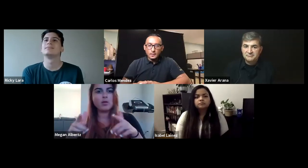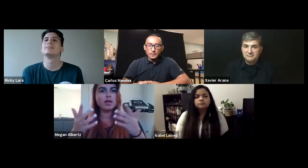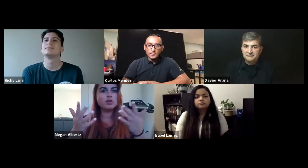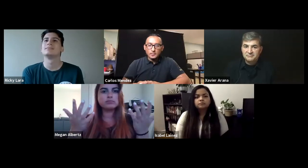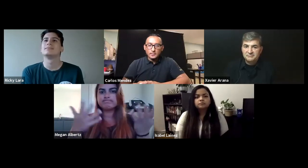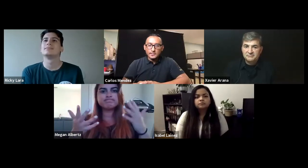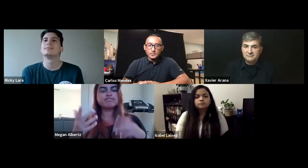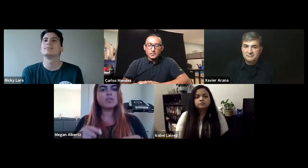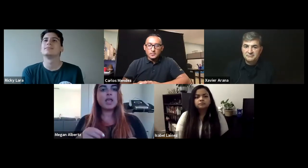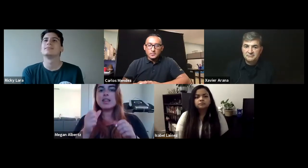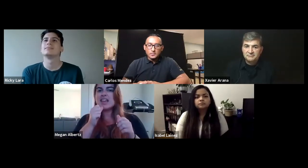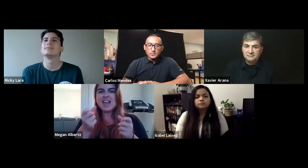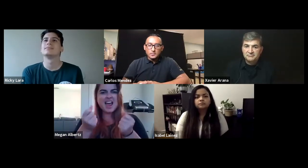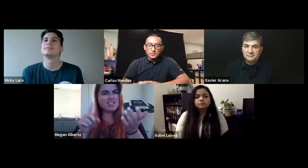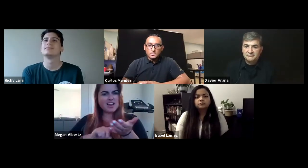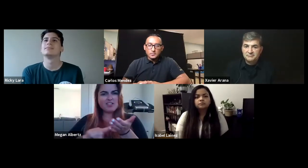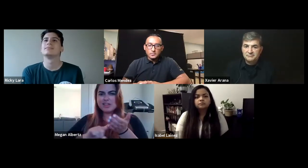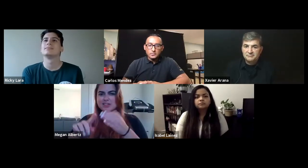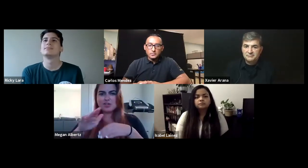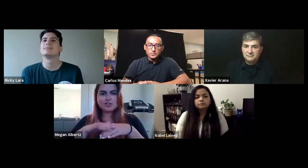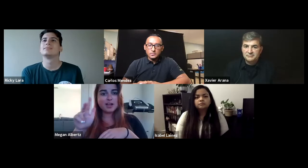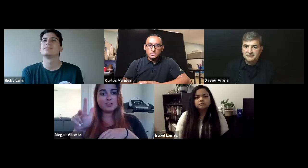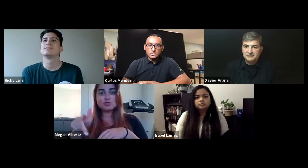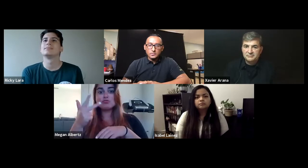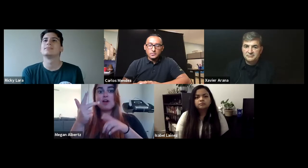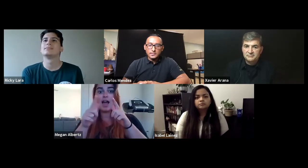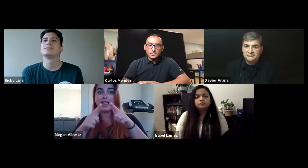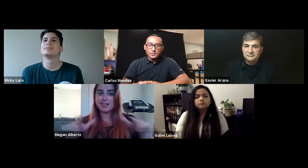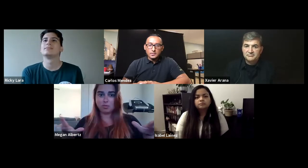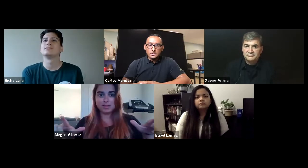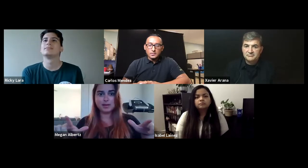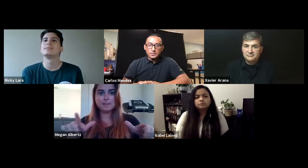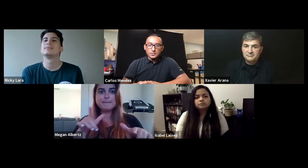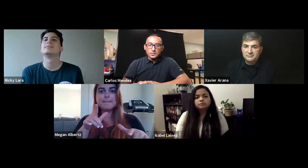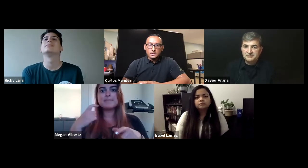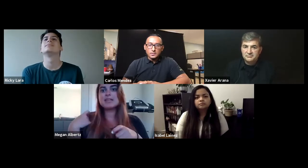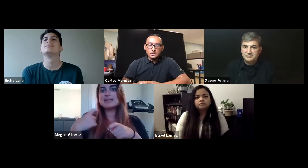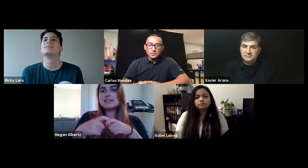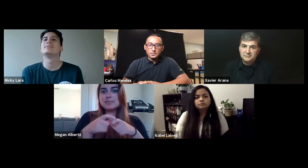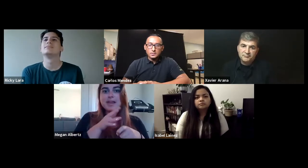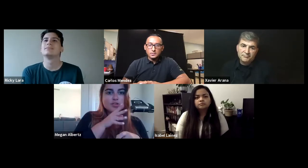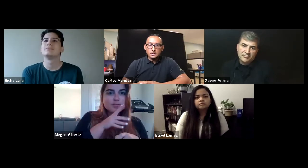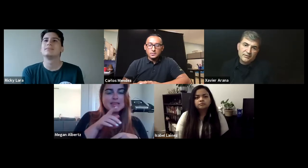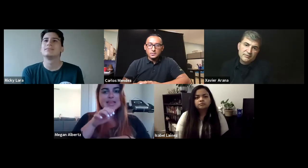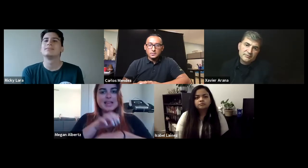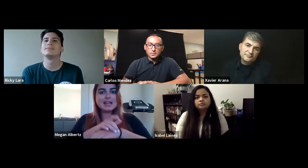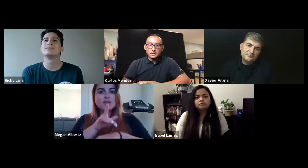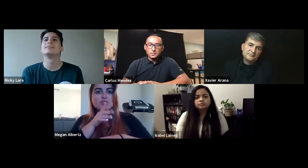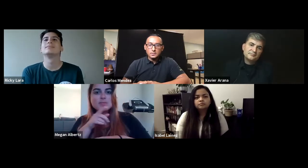Um, as kids, it's easier for them to pick up language. And, you know, it's good to be trilingual,